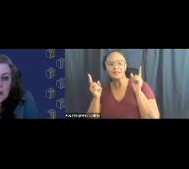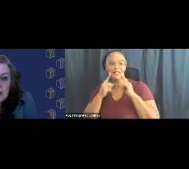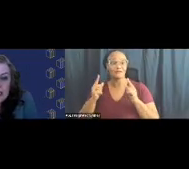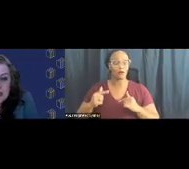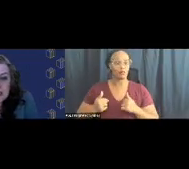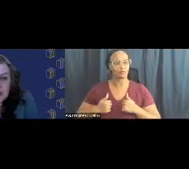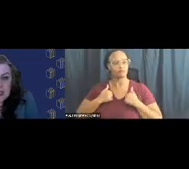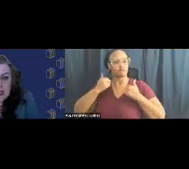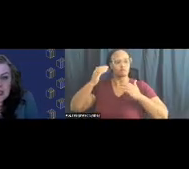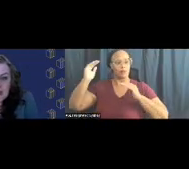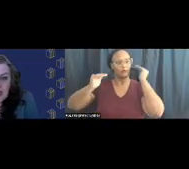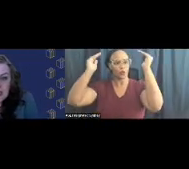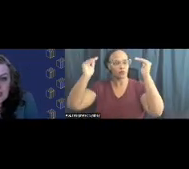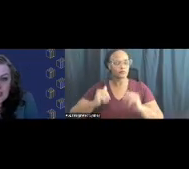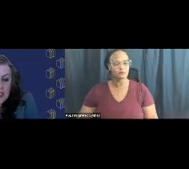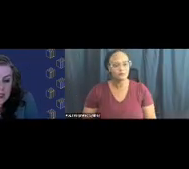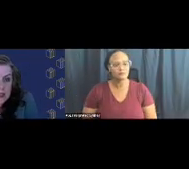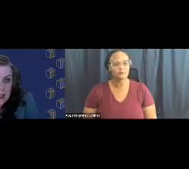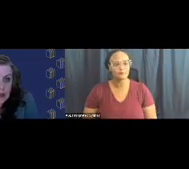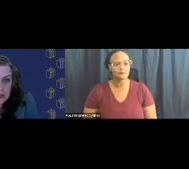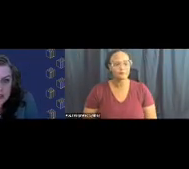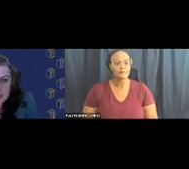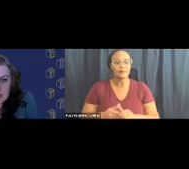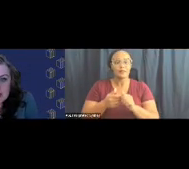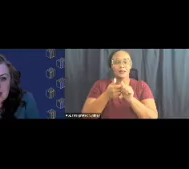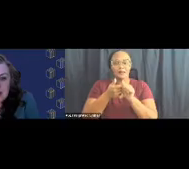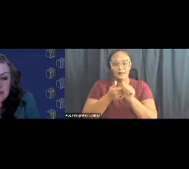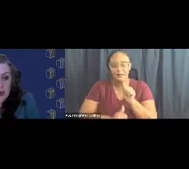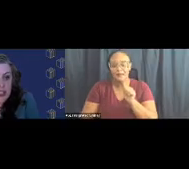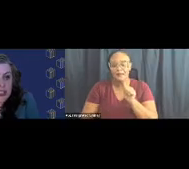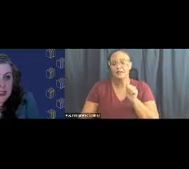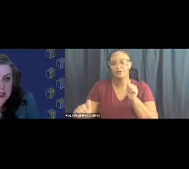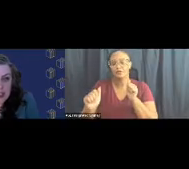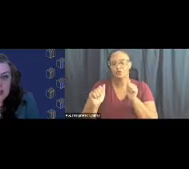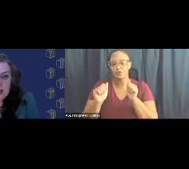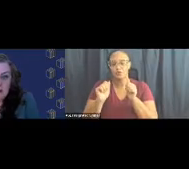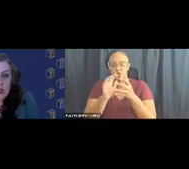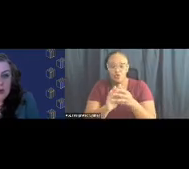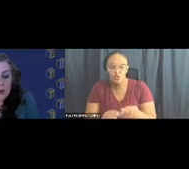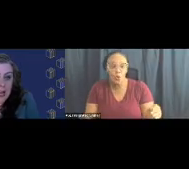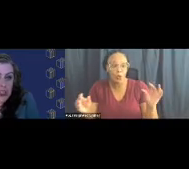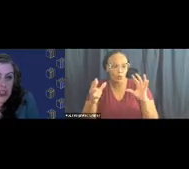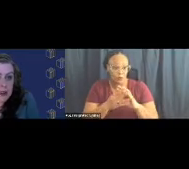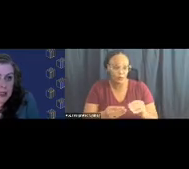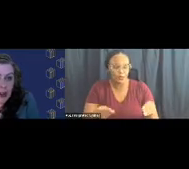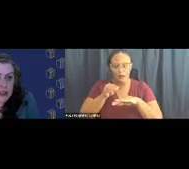out to me because the story that each data set reveals influences each subsequent action that